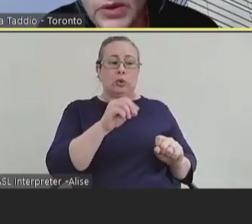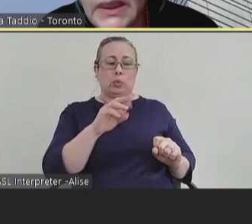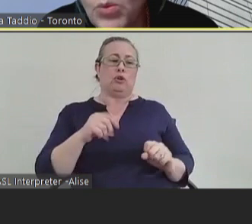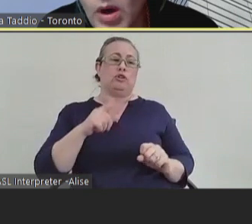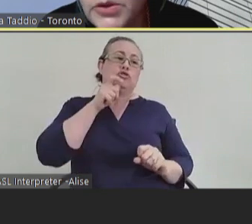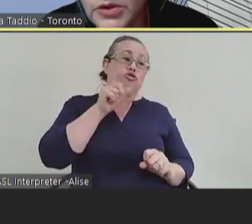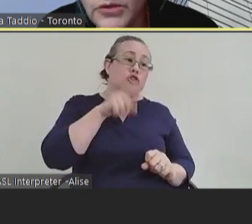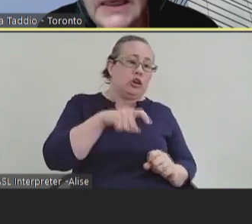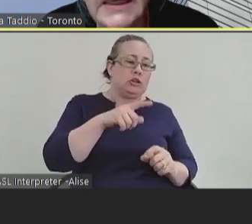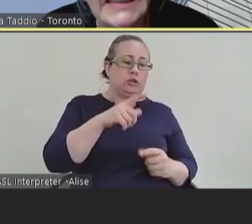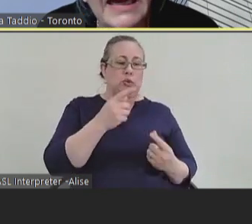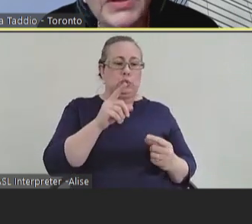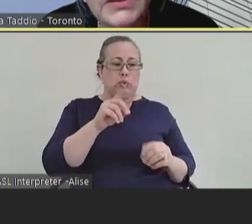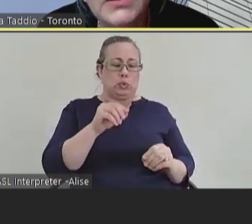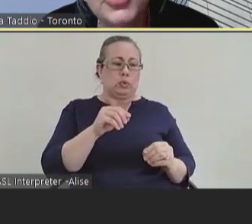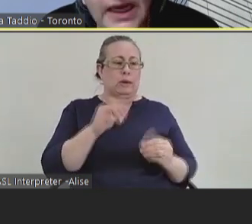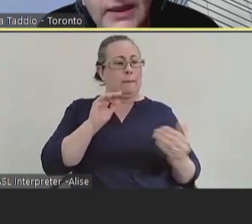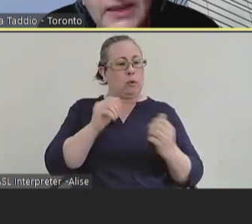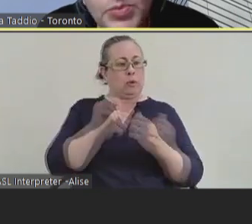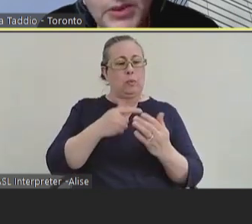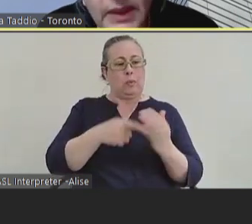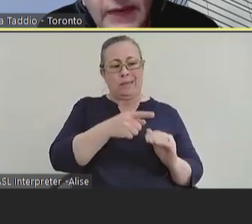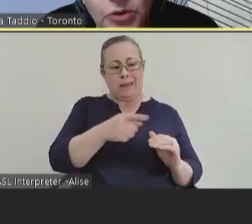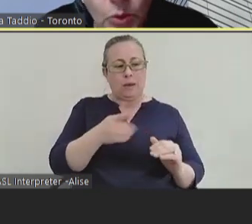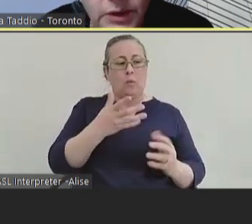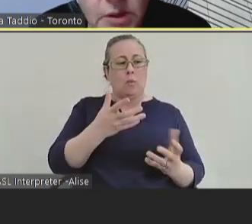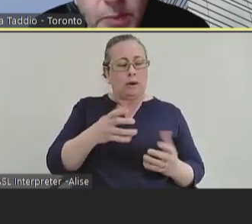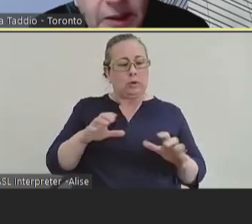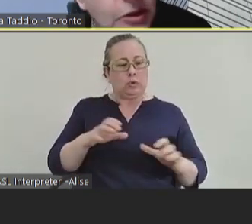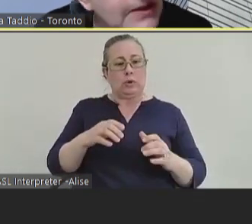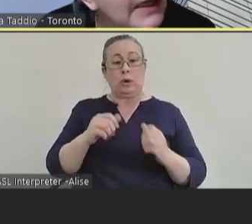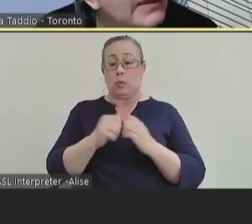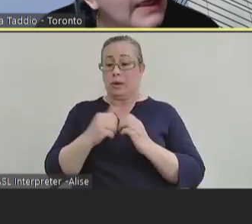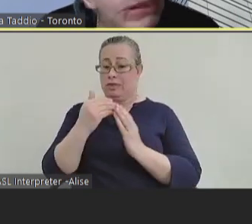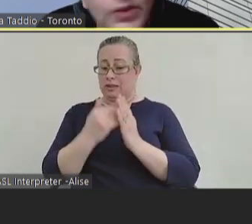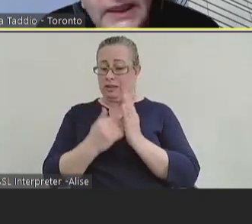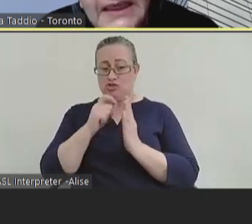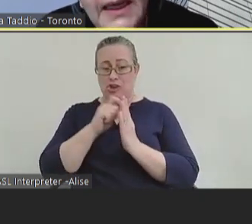really want to do. And having the checklist, people have told us, patients, that it really